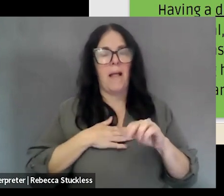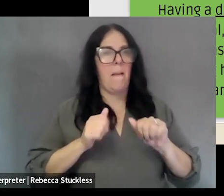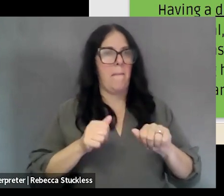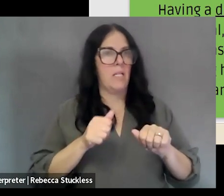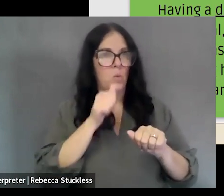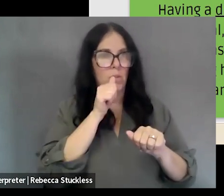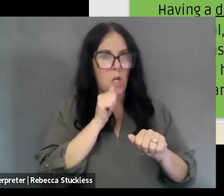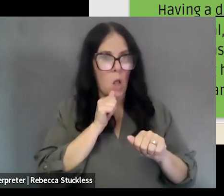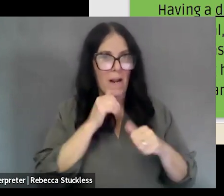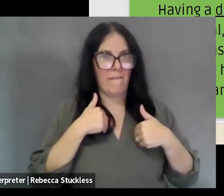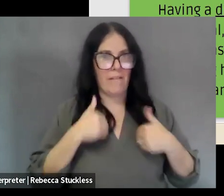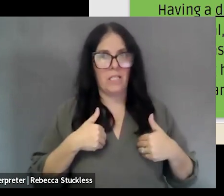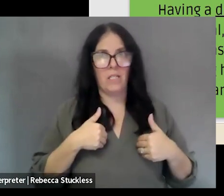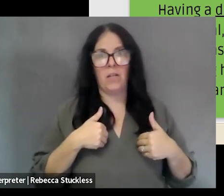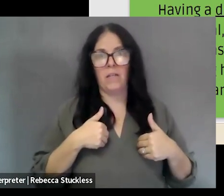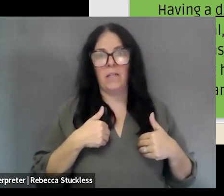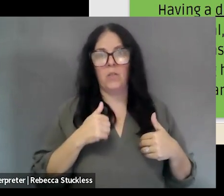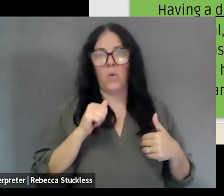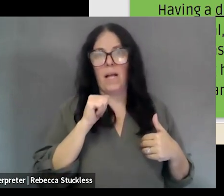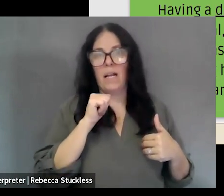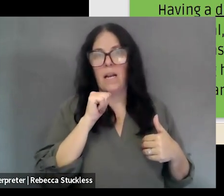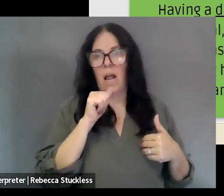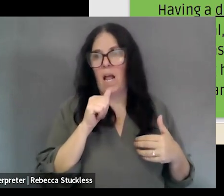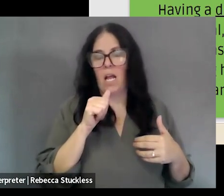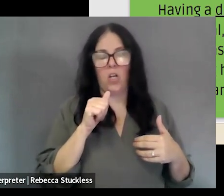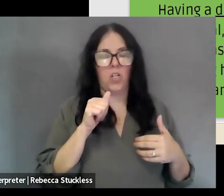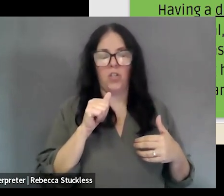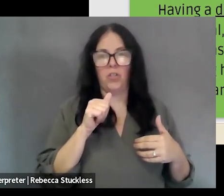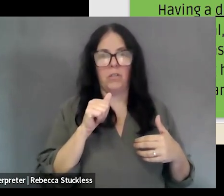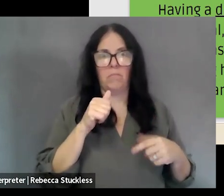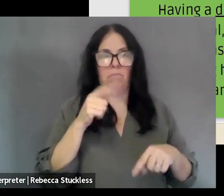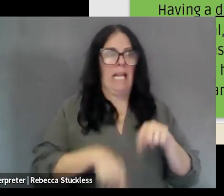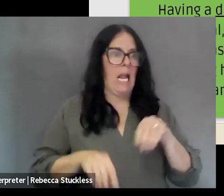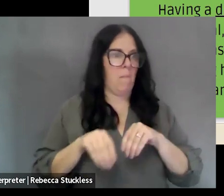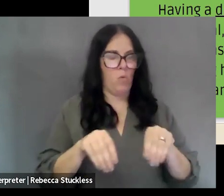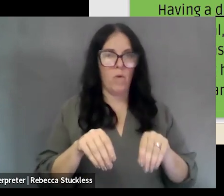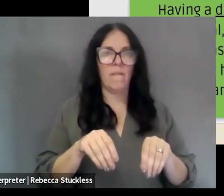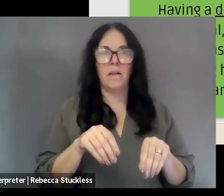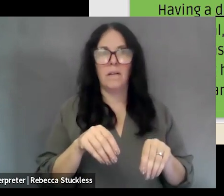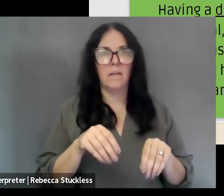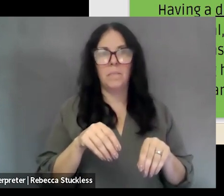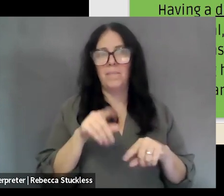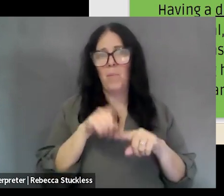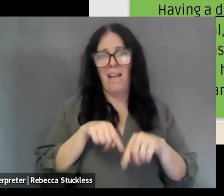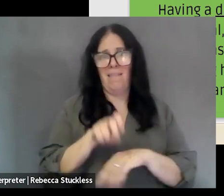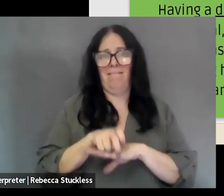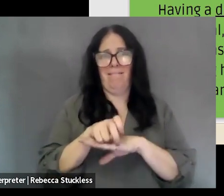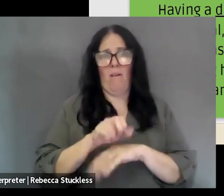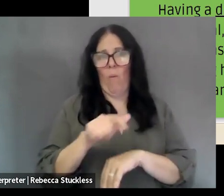that I'm not completely intolerant of movement because we cannot be stationary all the time and